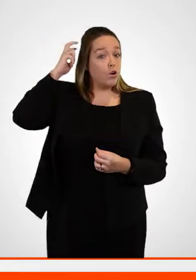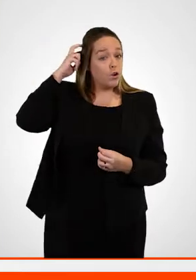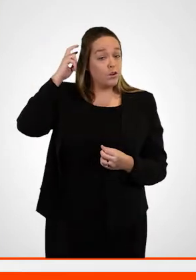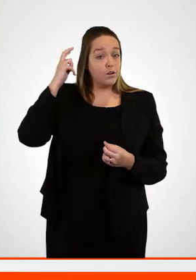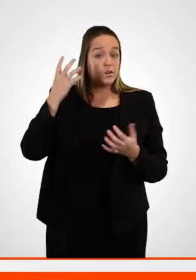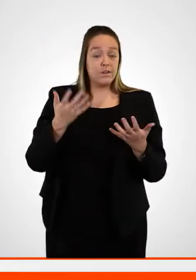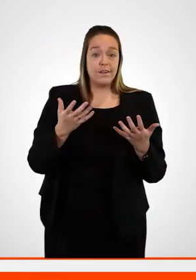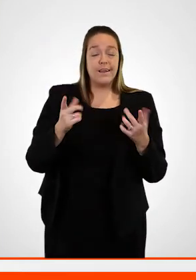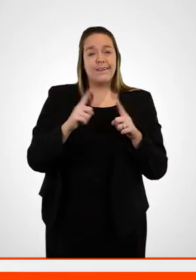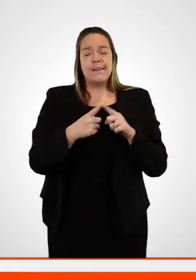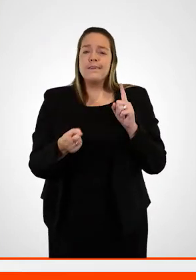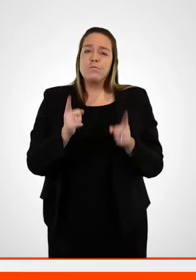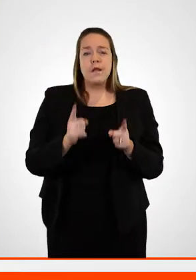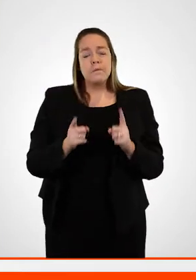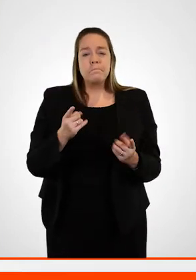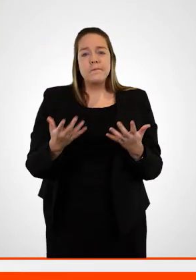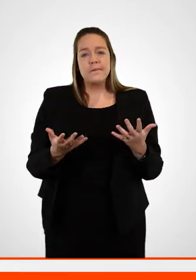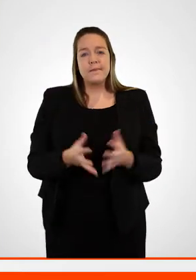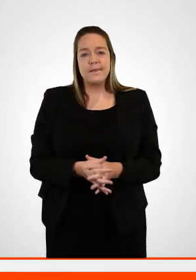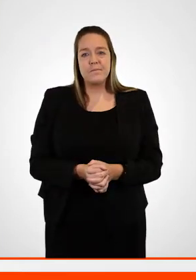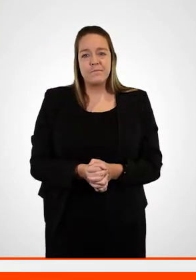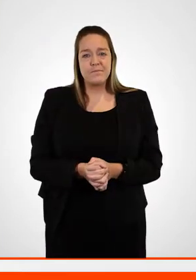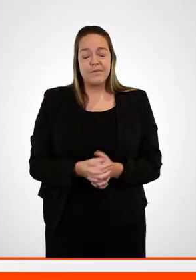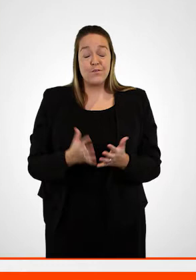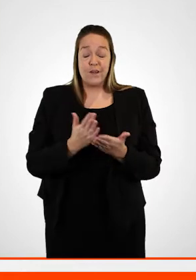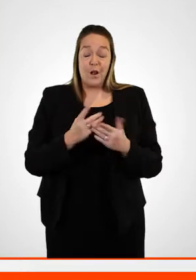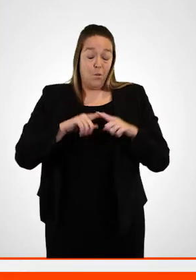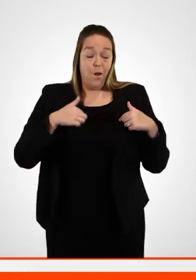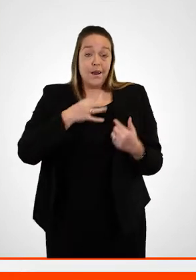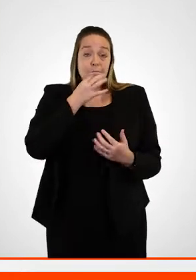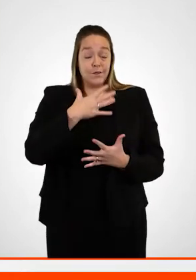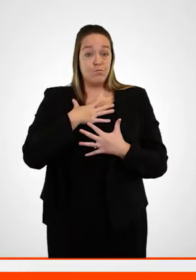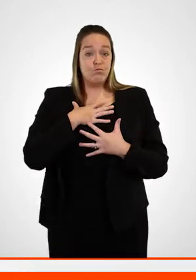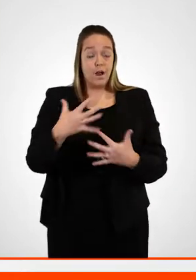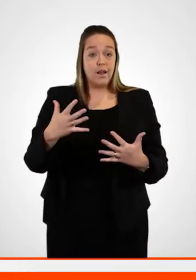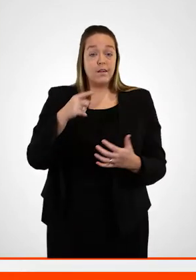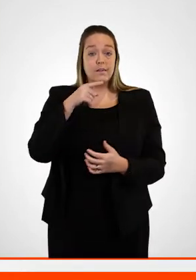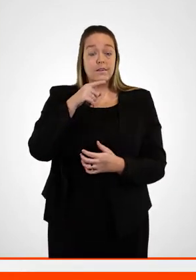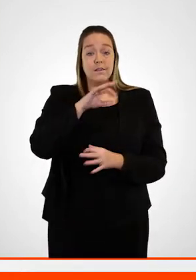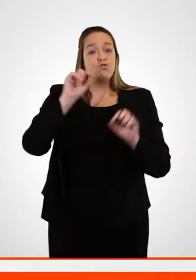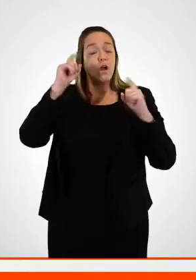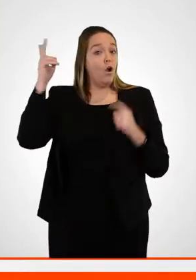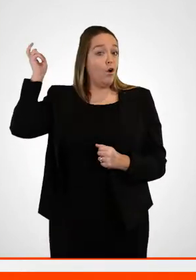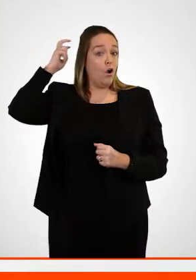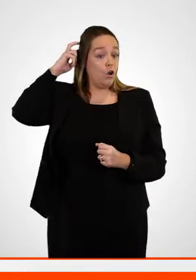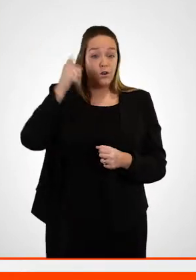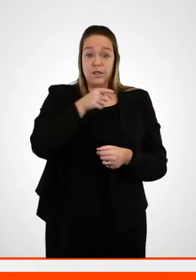and perhaps even, somewhat to our amazement, how well cochlear implants, and so on, actually work